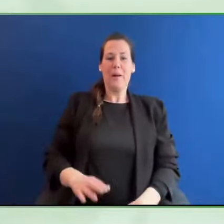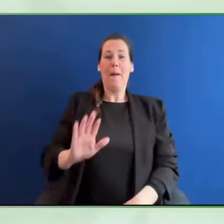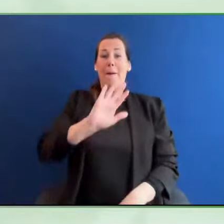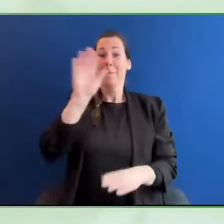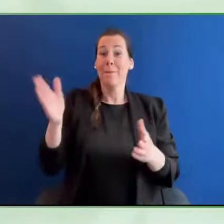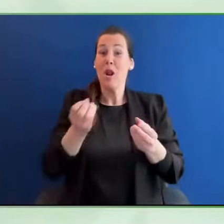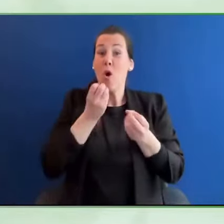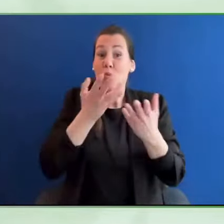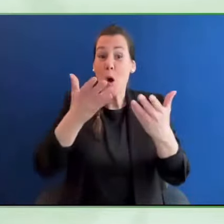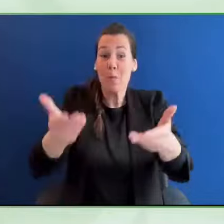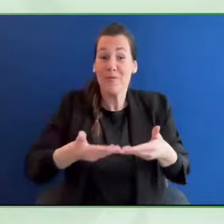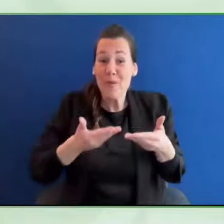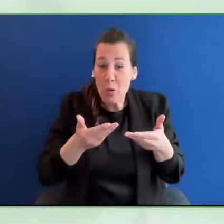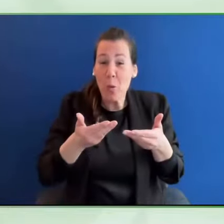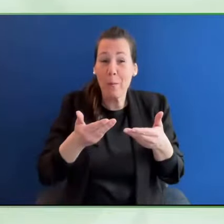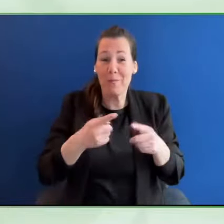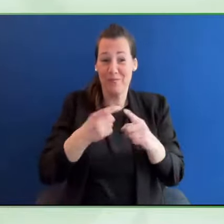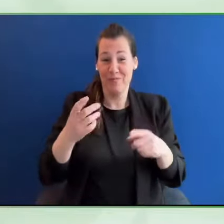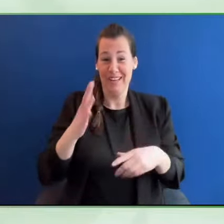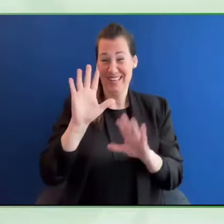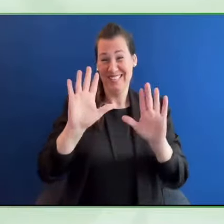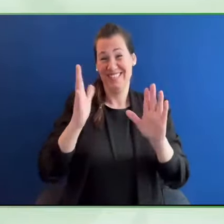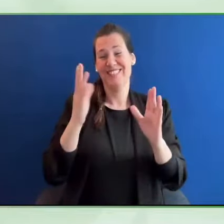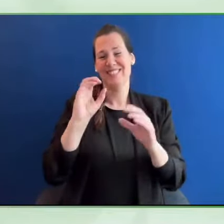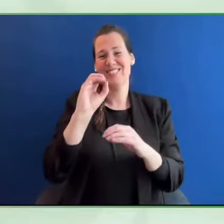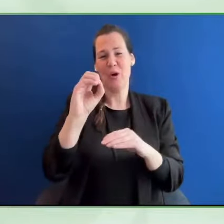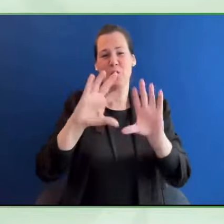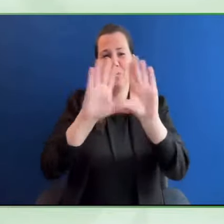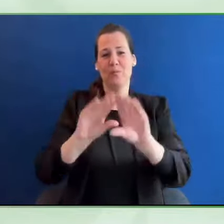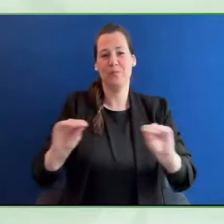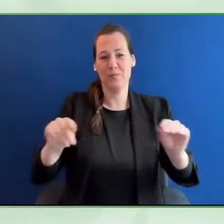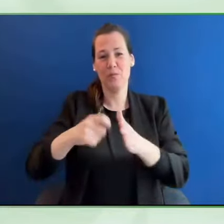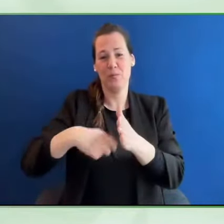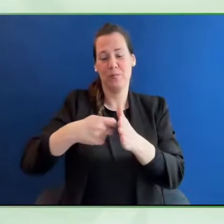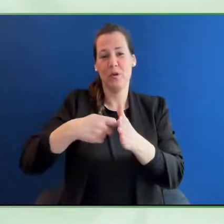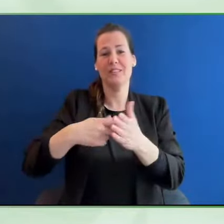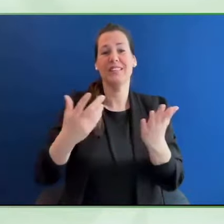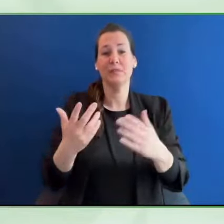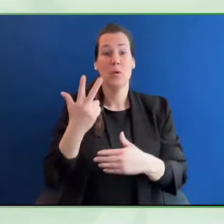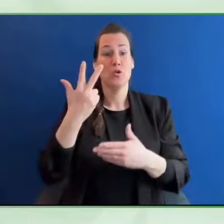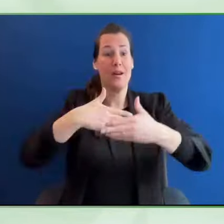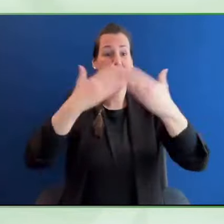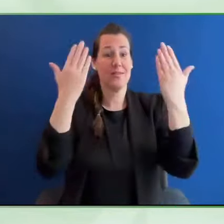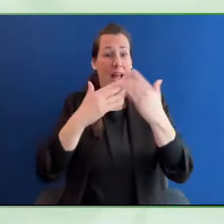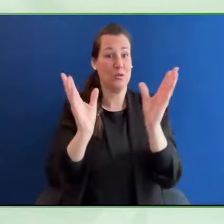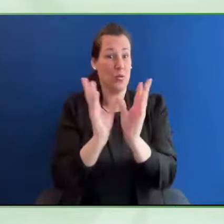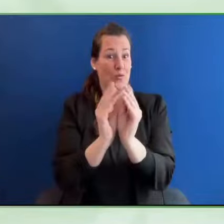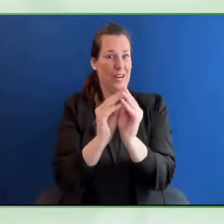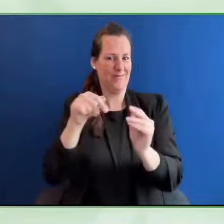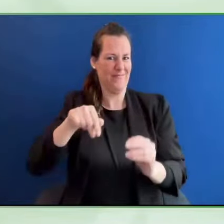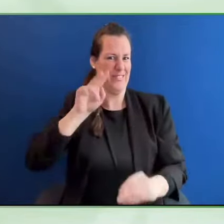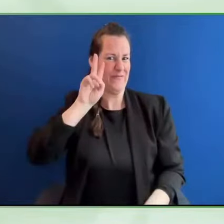You are watching a fireside chat and it is a great pleasure for me to have you, Thomas Bicknell with me.